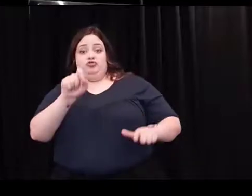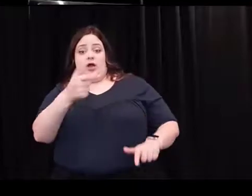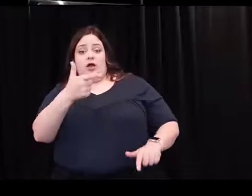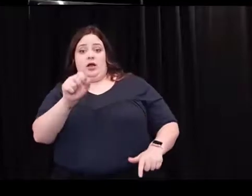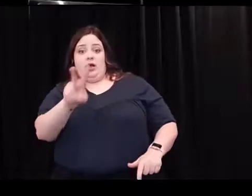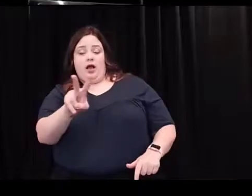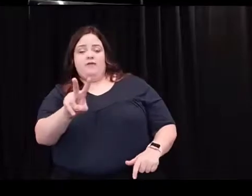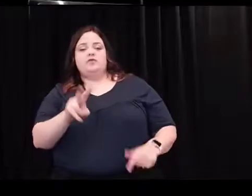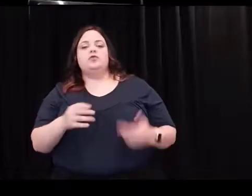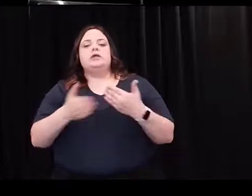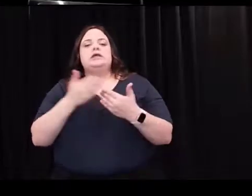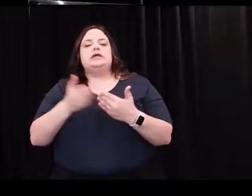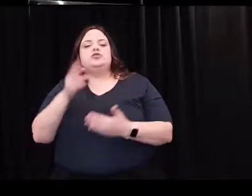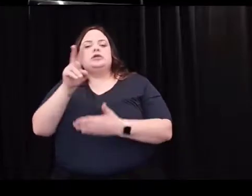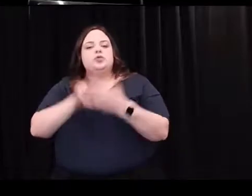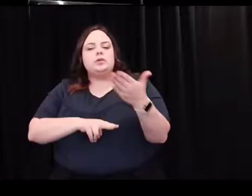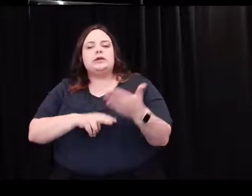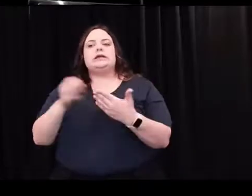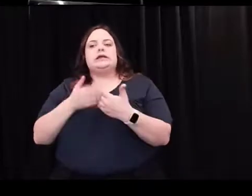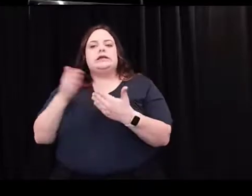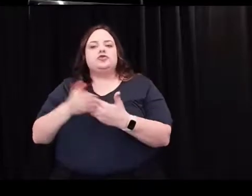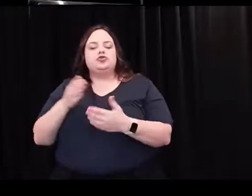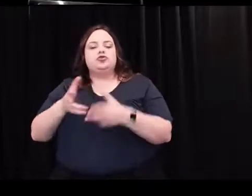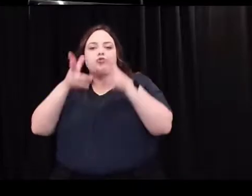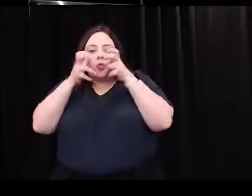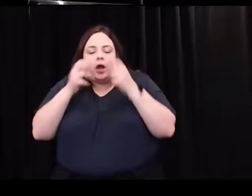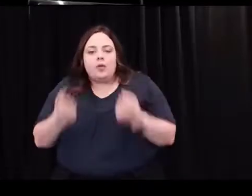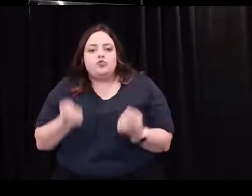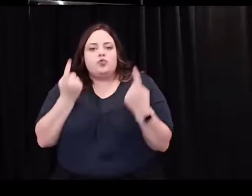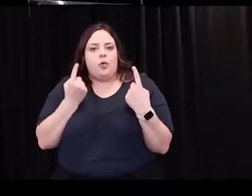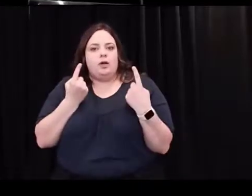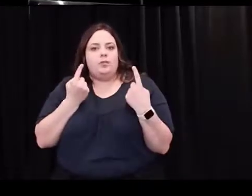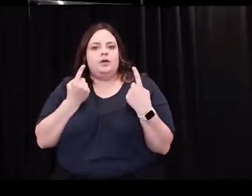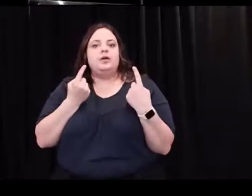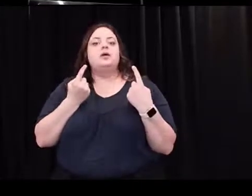to easier to read, easier to absorb. Because you're right, there could be there's you know